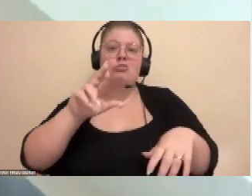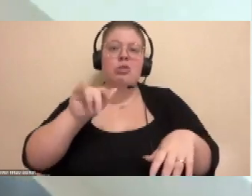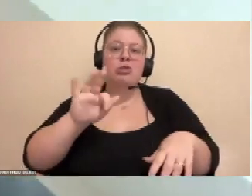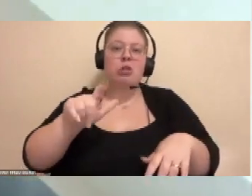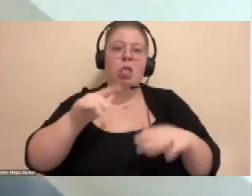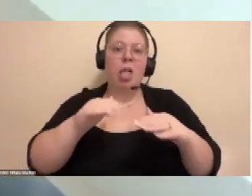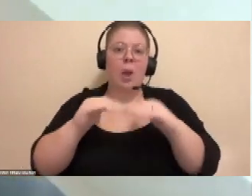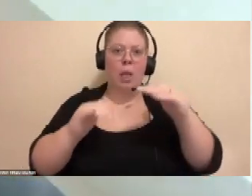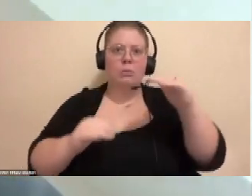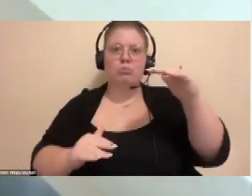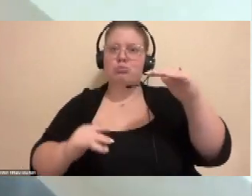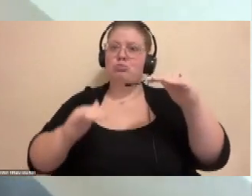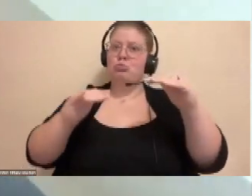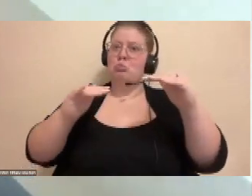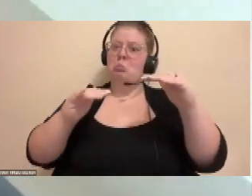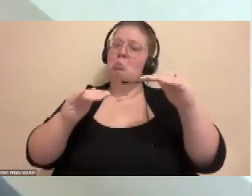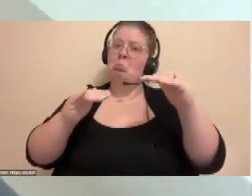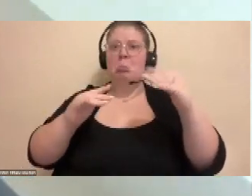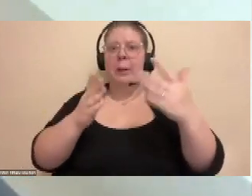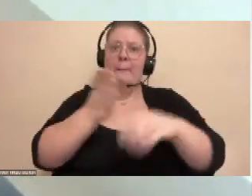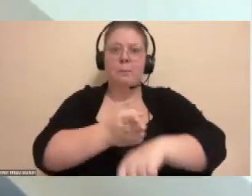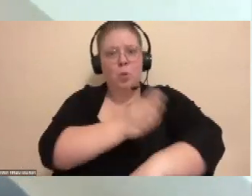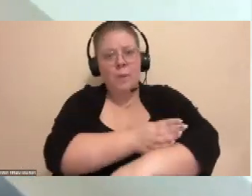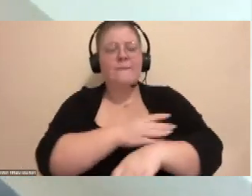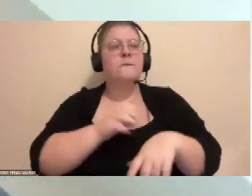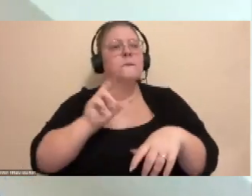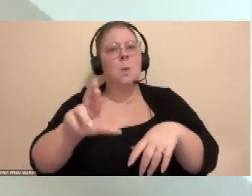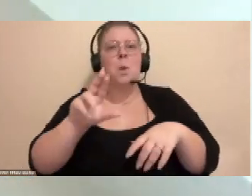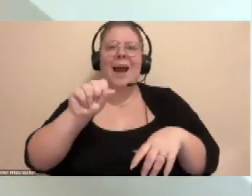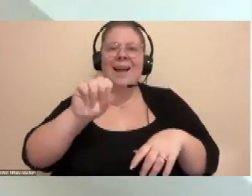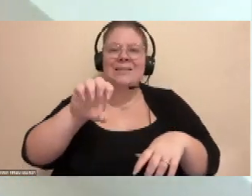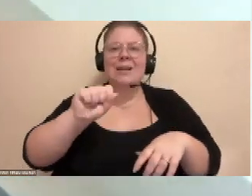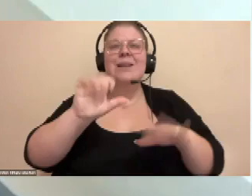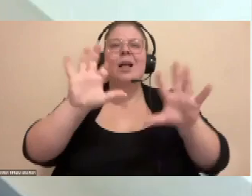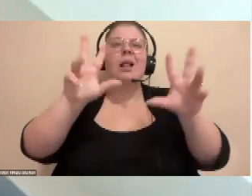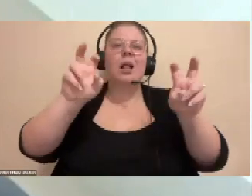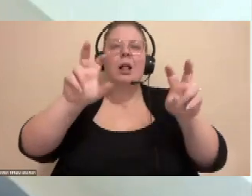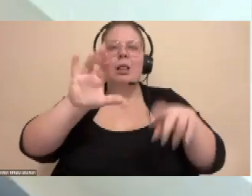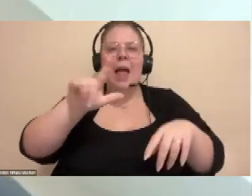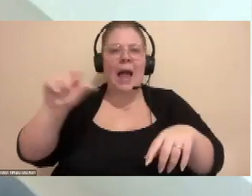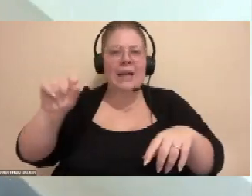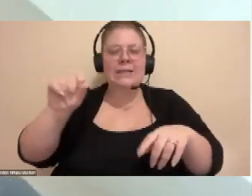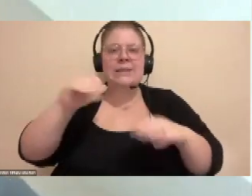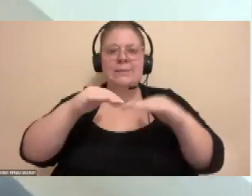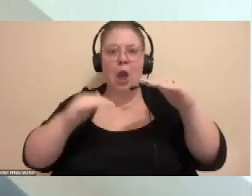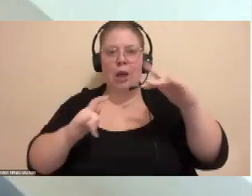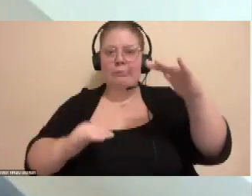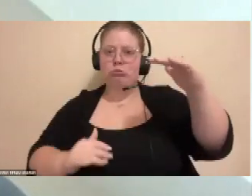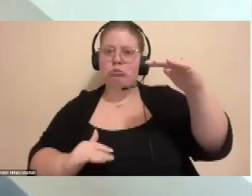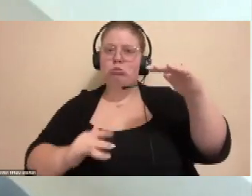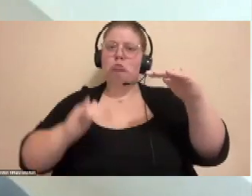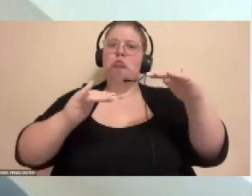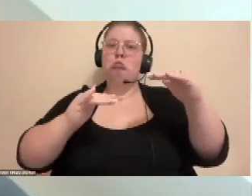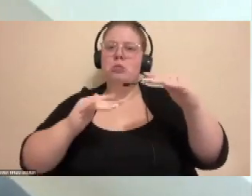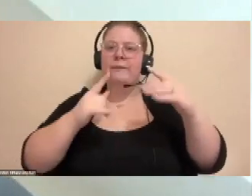address class disparities and access to these services. I think we just genuinely don't know the answer.